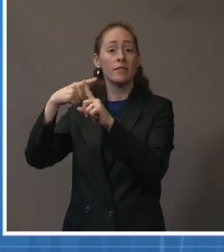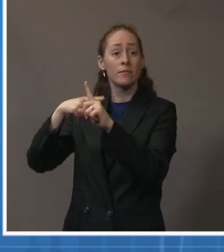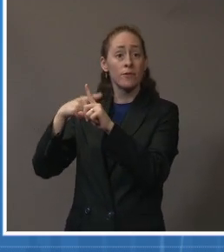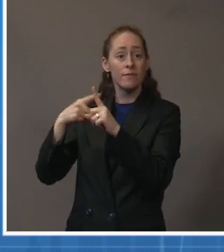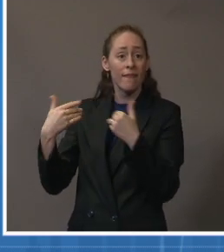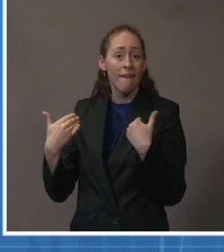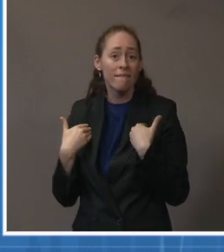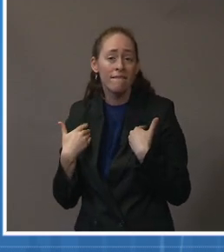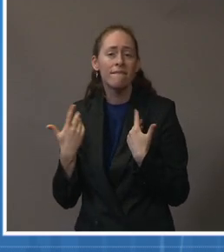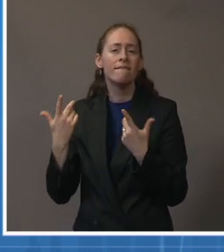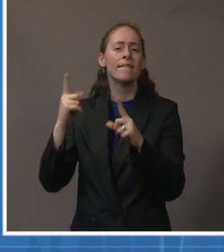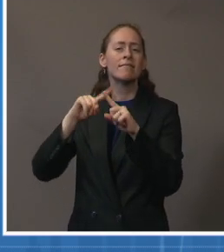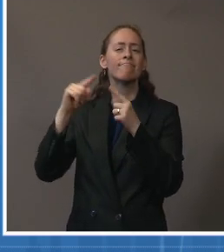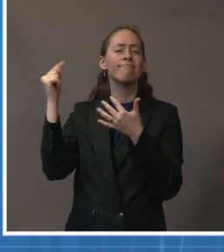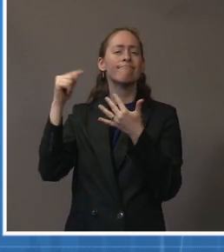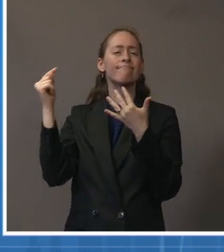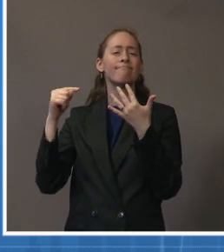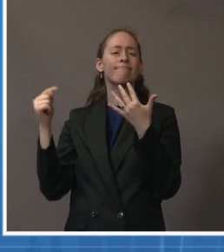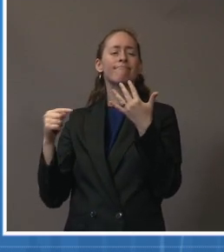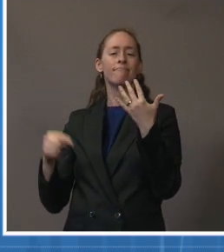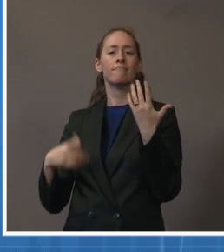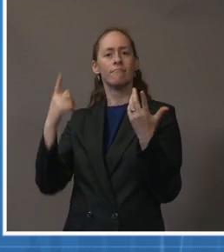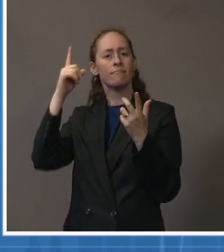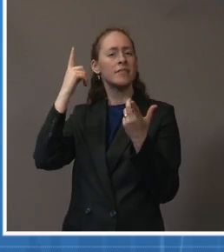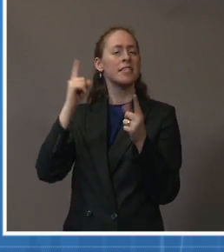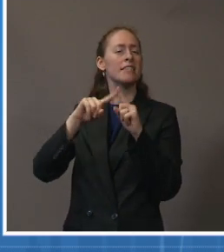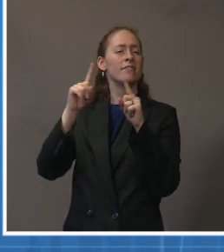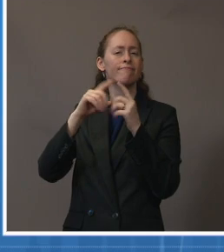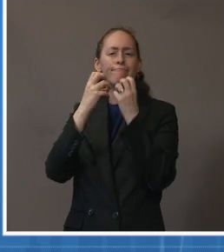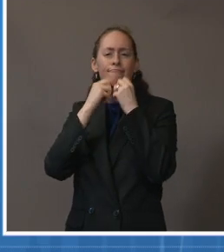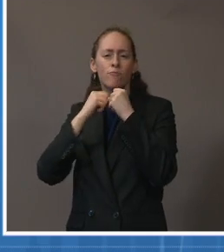and ensure the vaccine immediately clears customs.